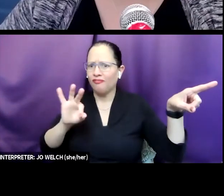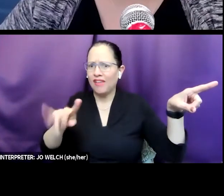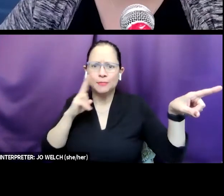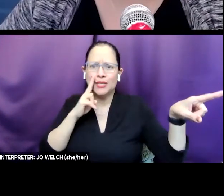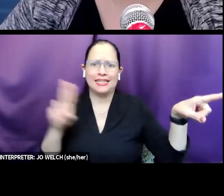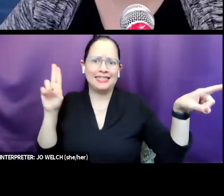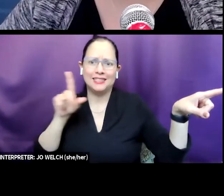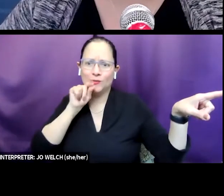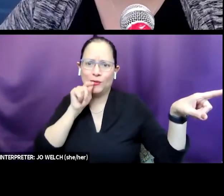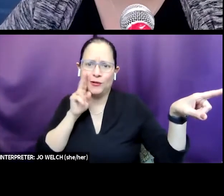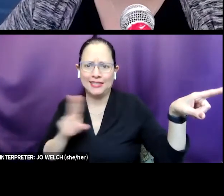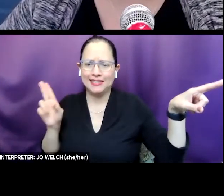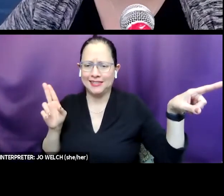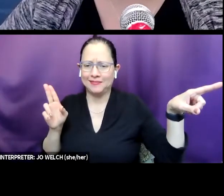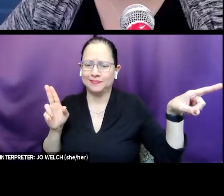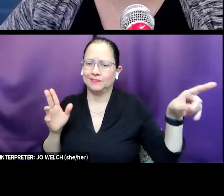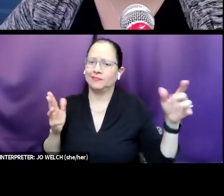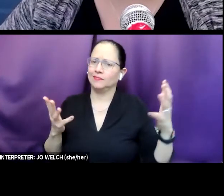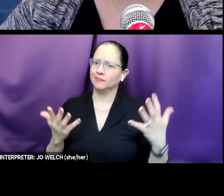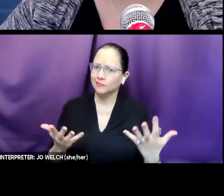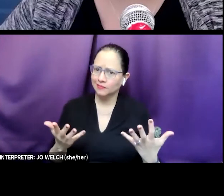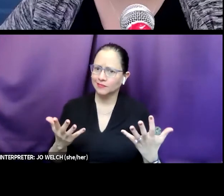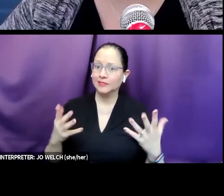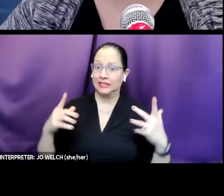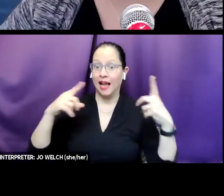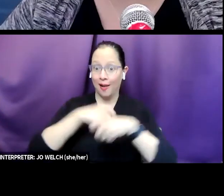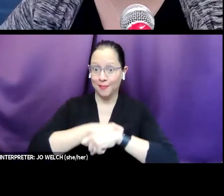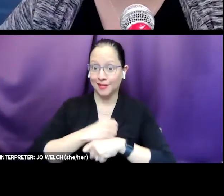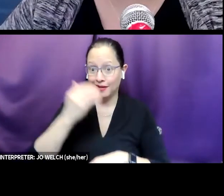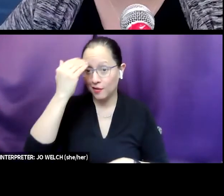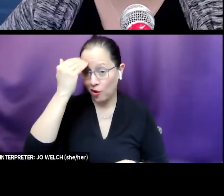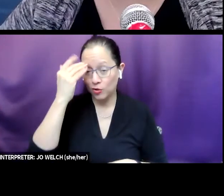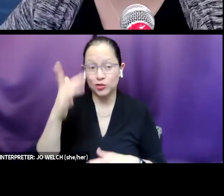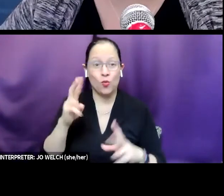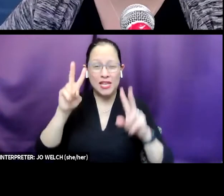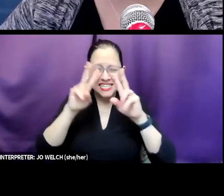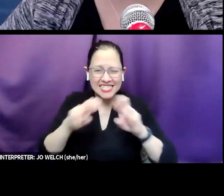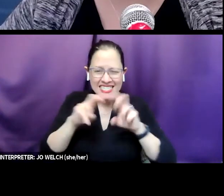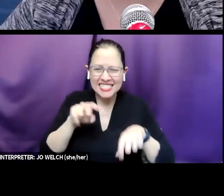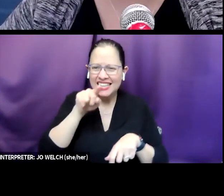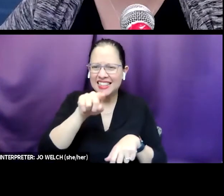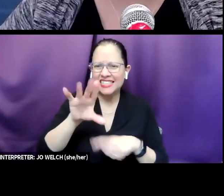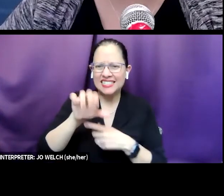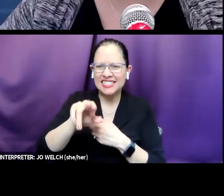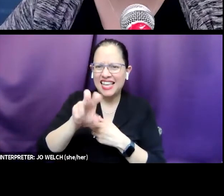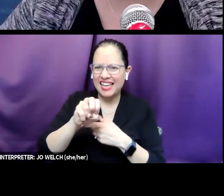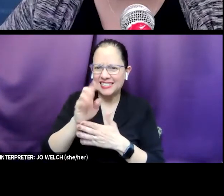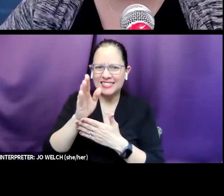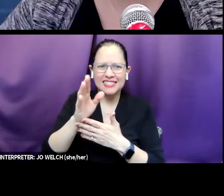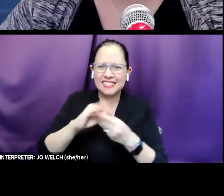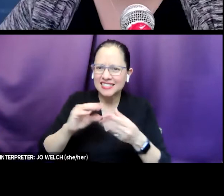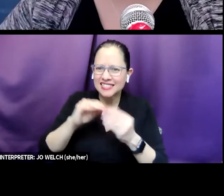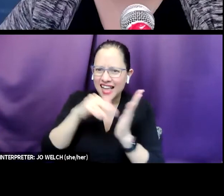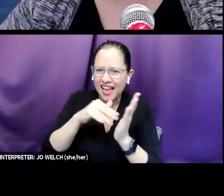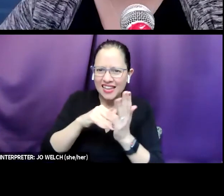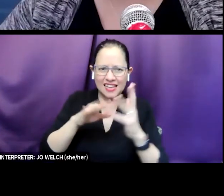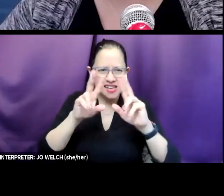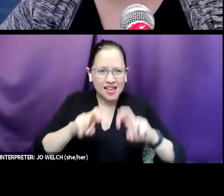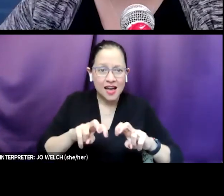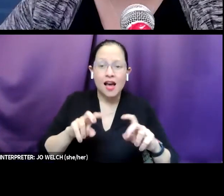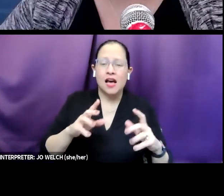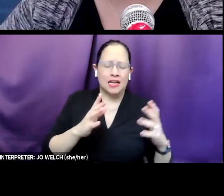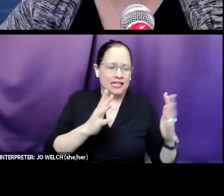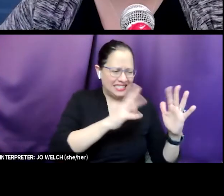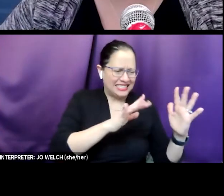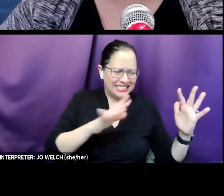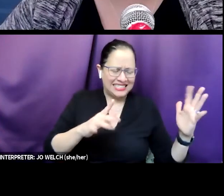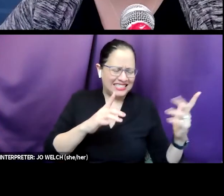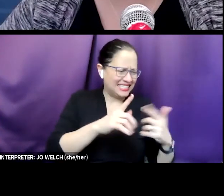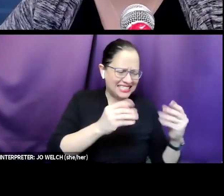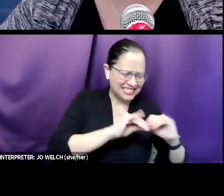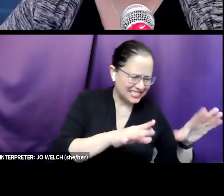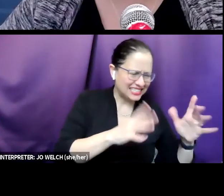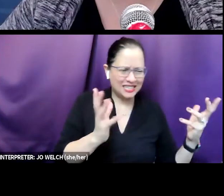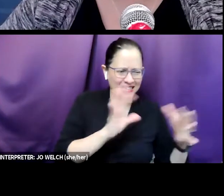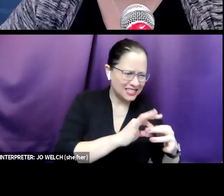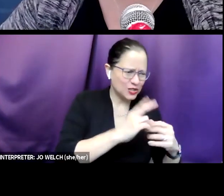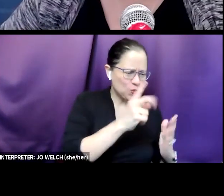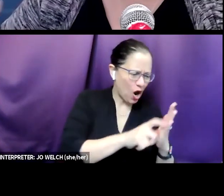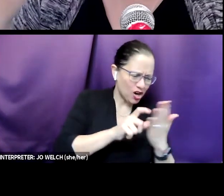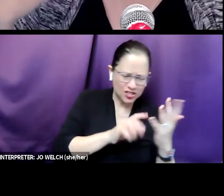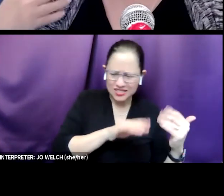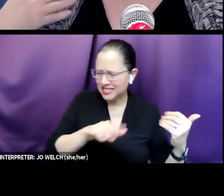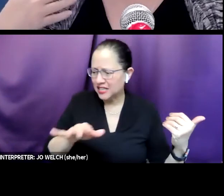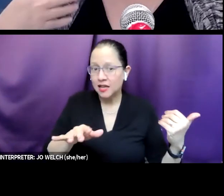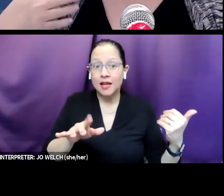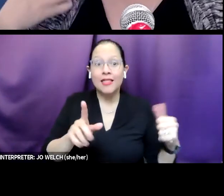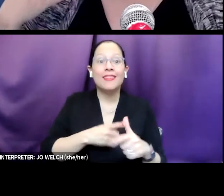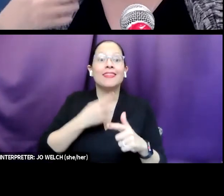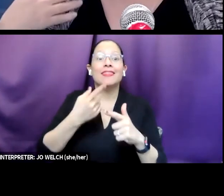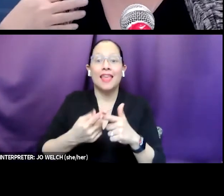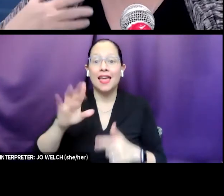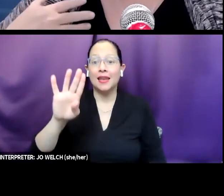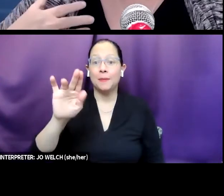As we were thinking about this as a case study what we had to understand and there was a big missing piece, until. Ben Smith of the New York Times came through and told the story from the perspective of mainstream media.